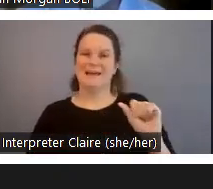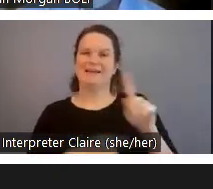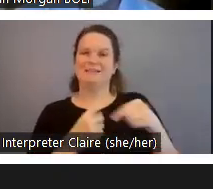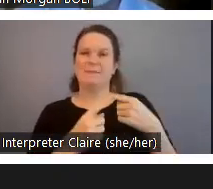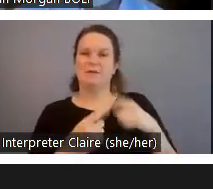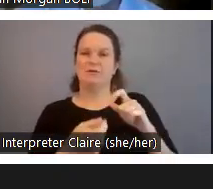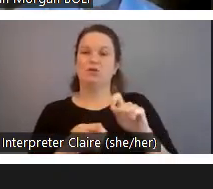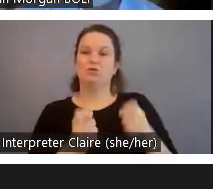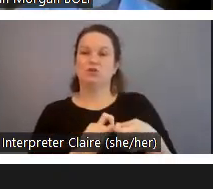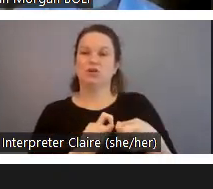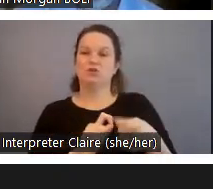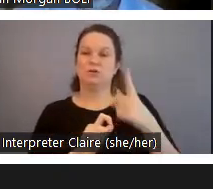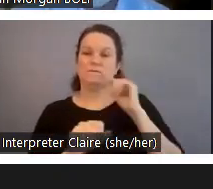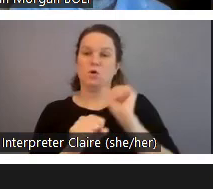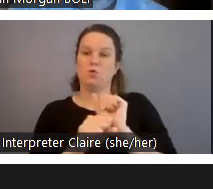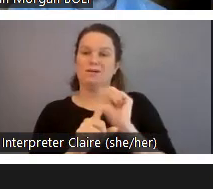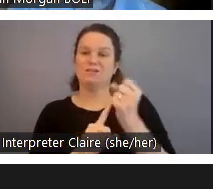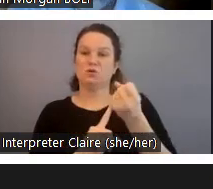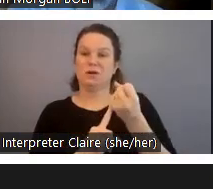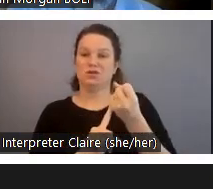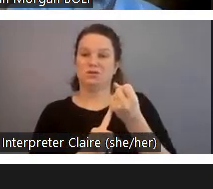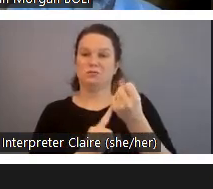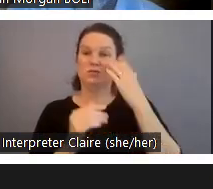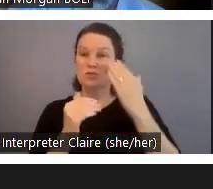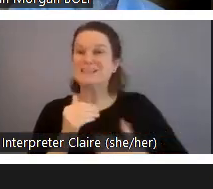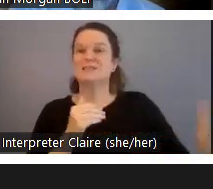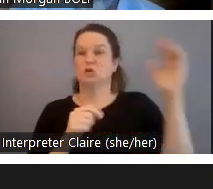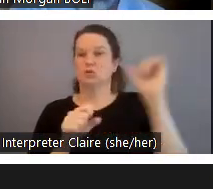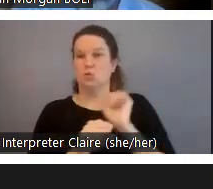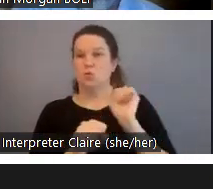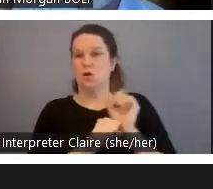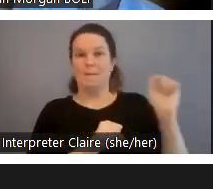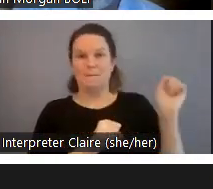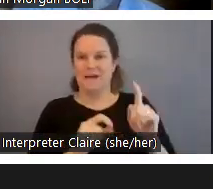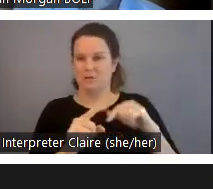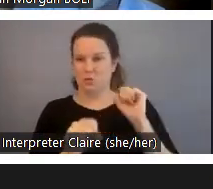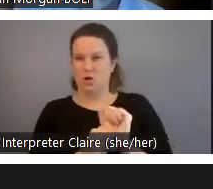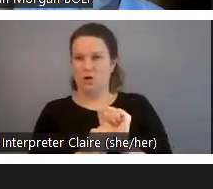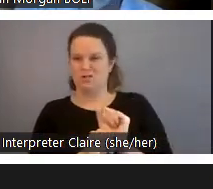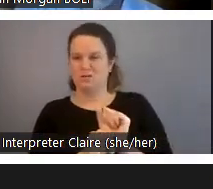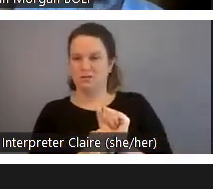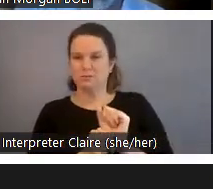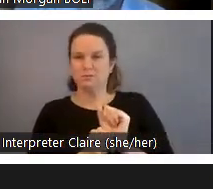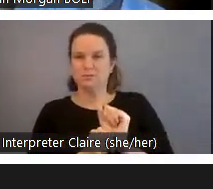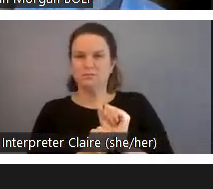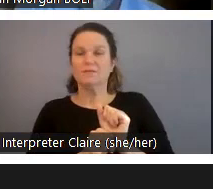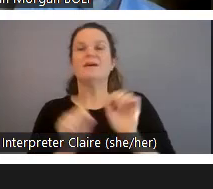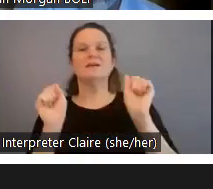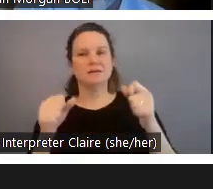for your work, as you know, situation to allow you to continue to work or to get back to work. And so, there can be a